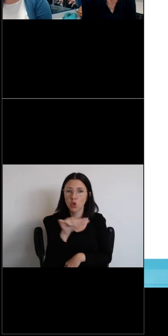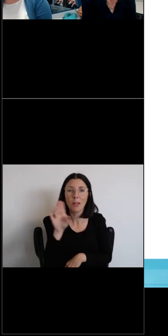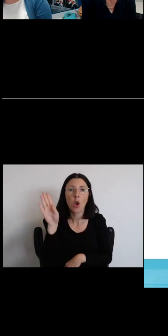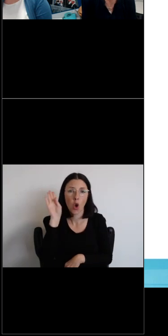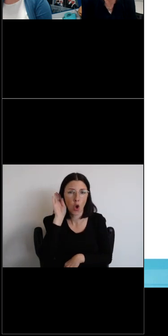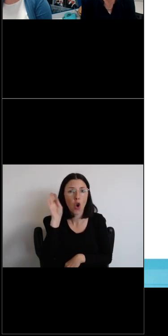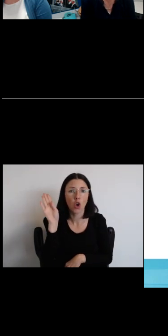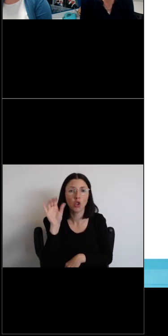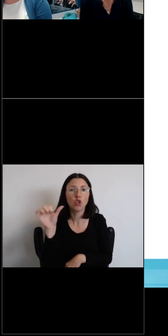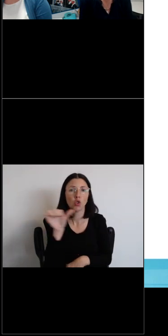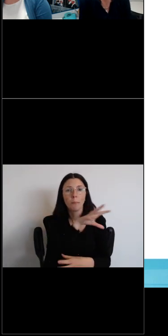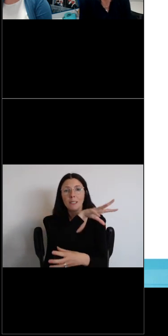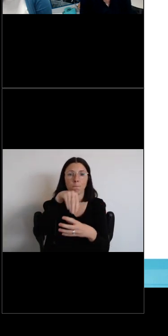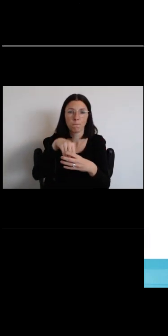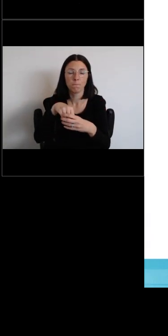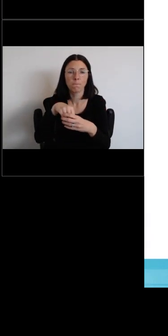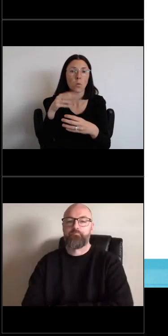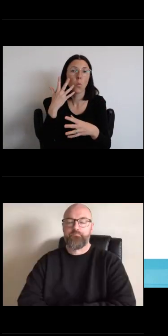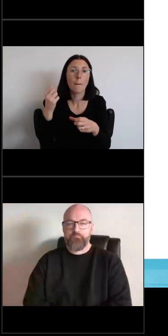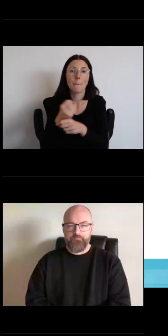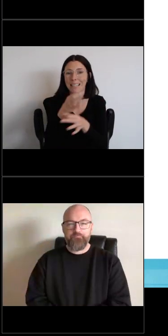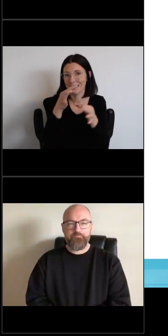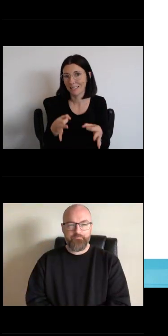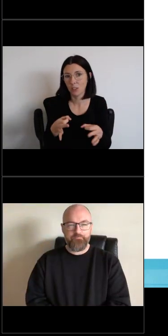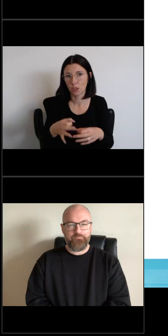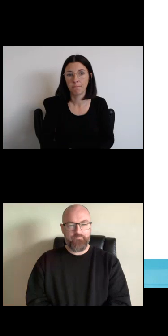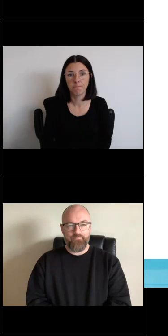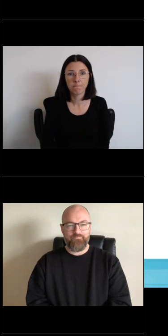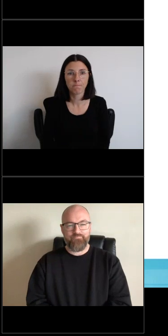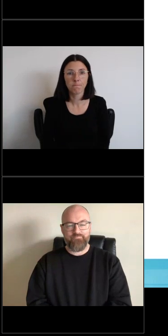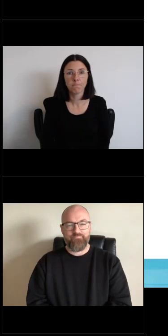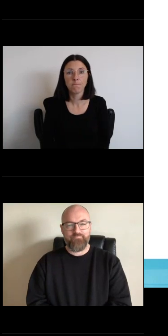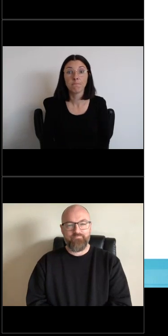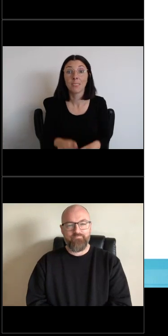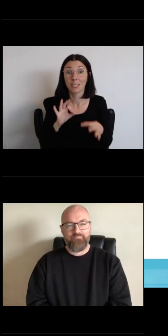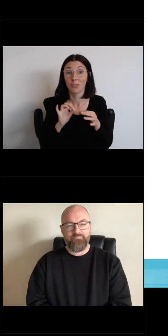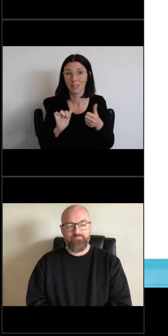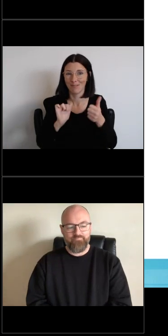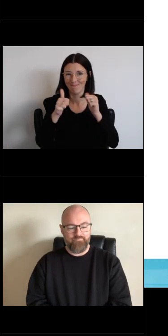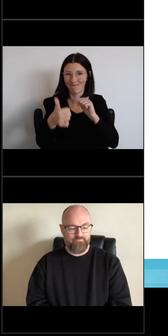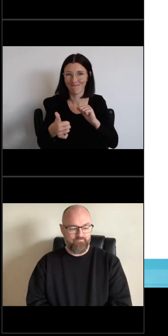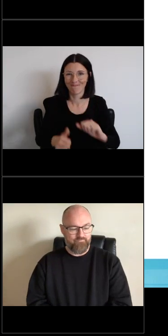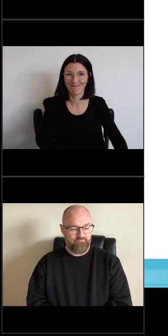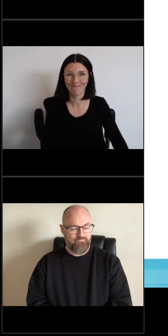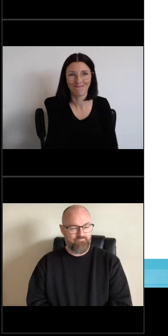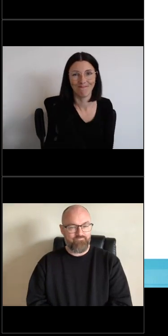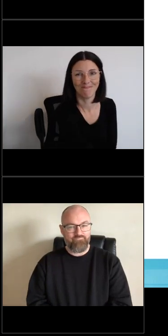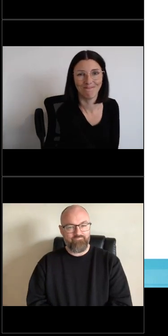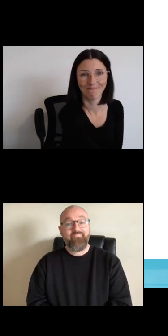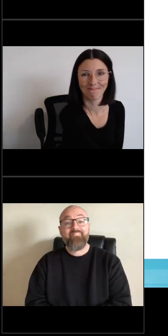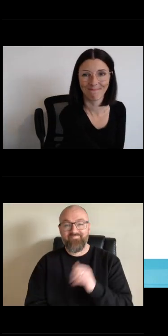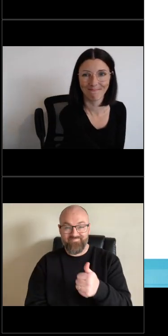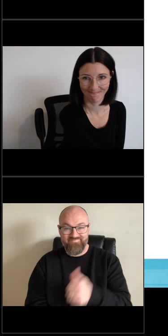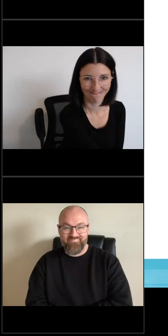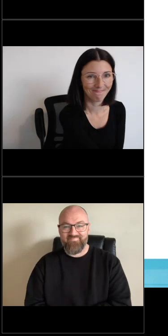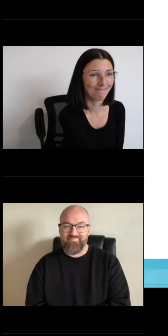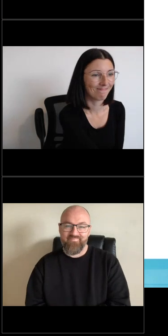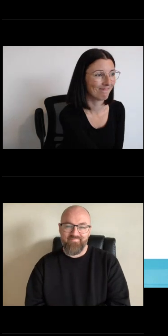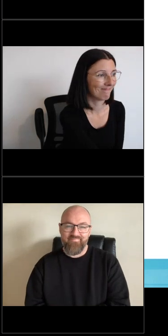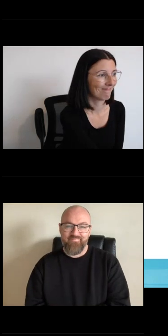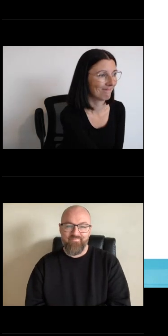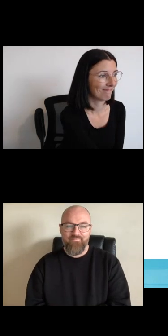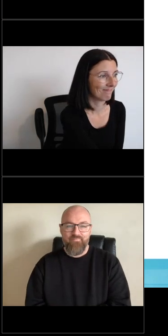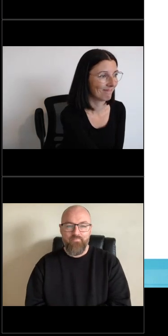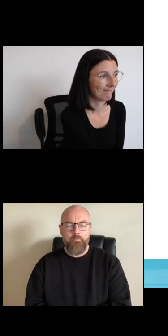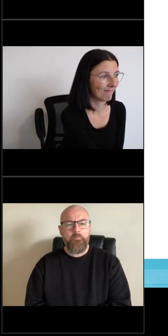making um this is one of the more interesting changes to um The Family Law Act and it's bundled